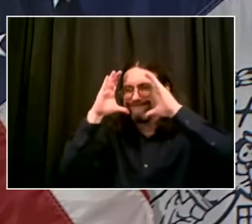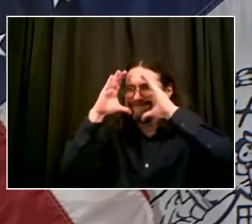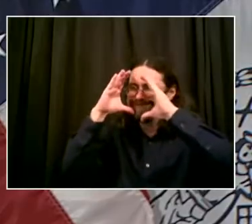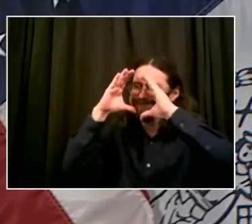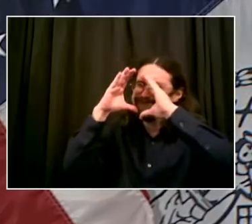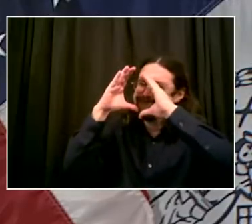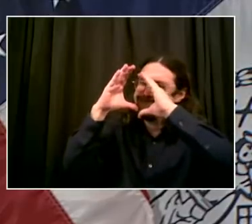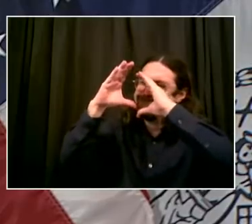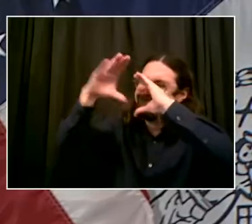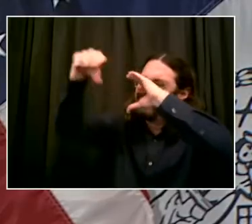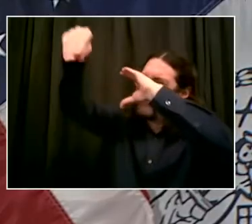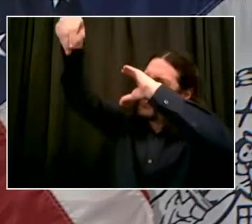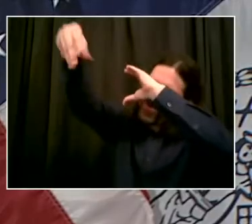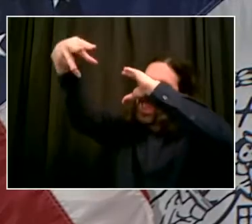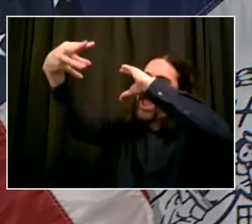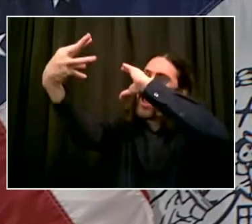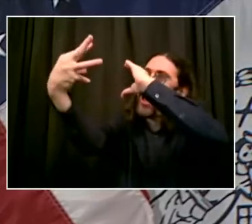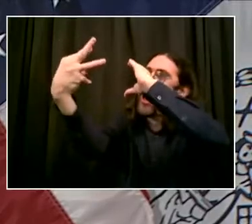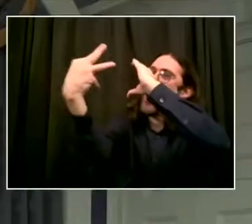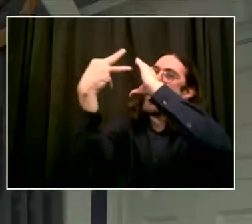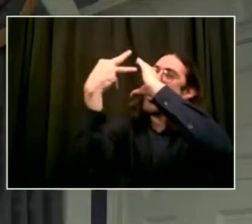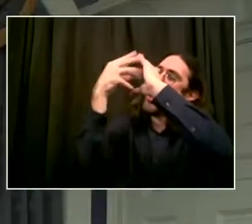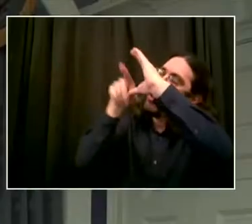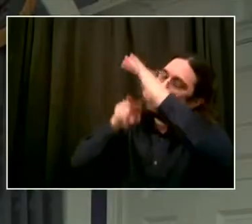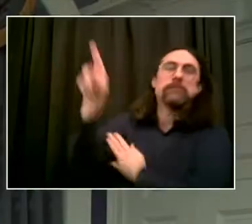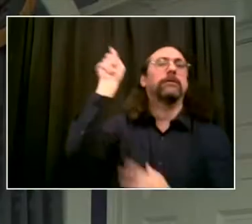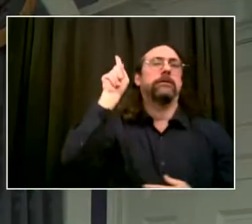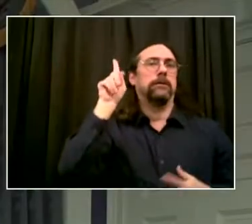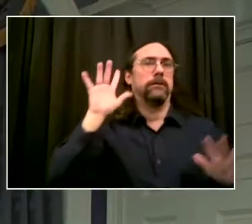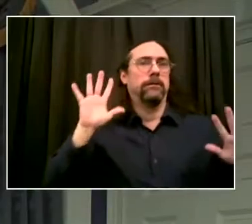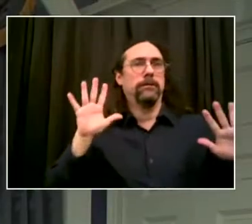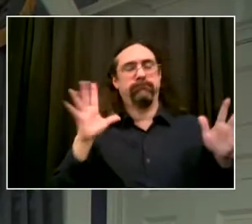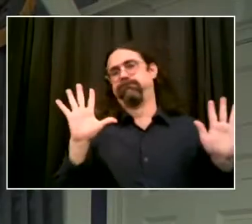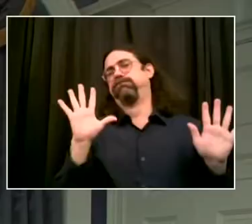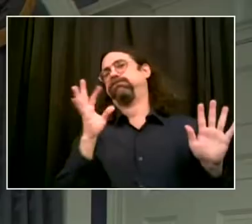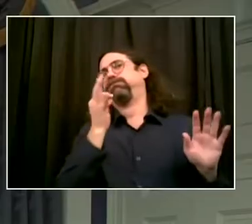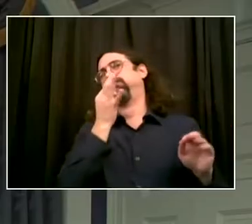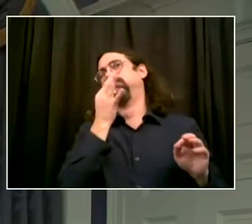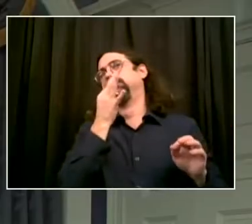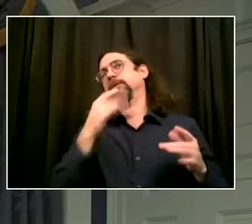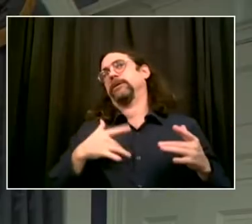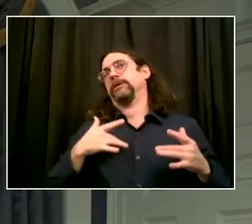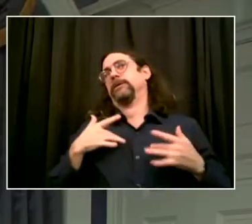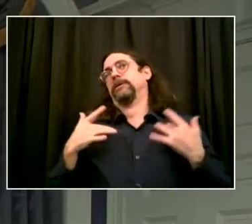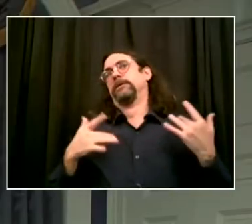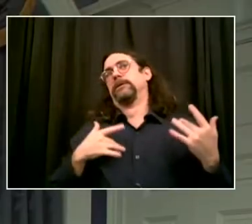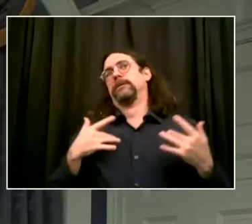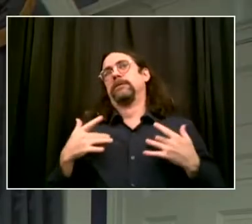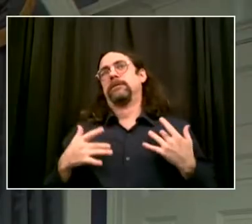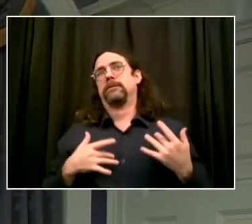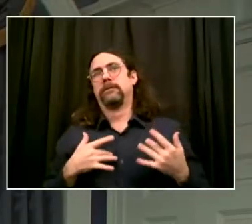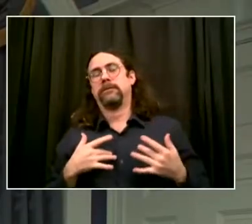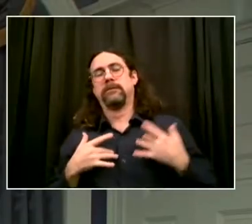BEGINNING OF TURNING THE PAGE FROM THE COVID ERA AND A NEW AND BETTER FUTURE FOR THE